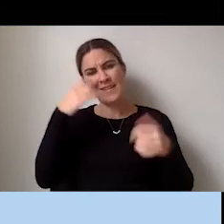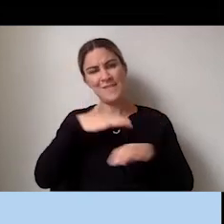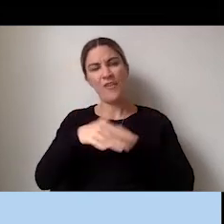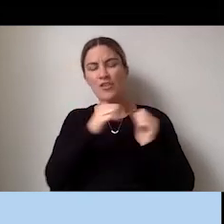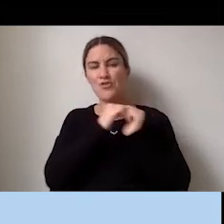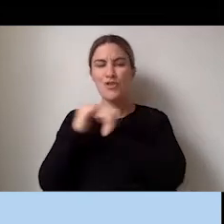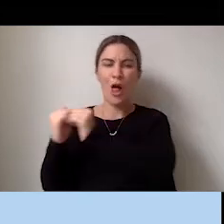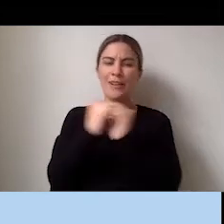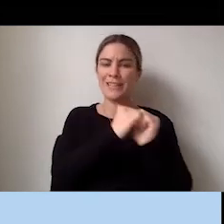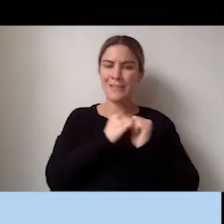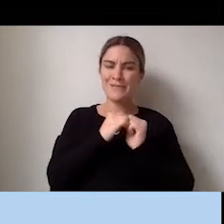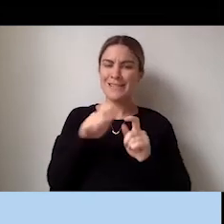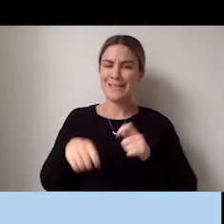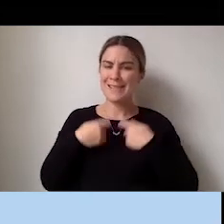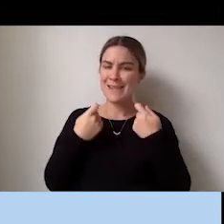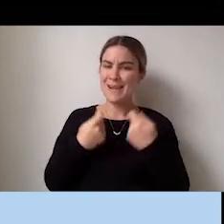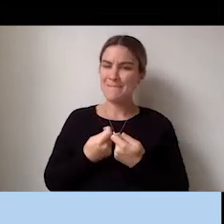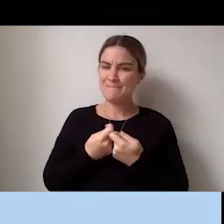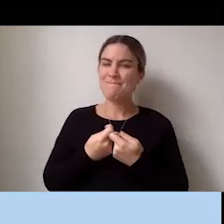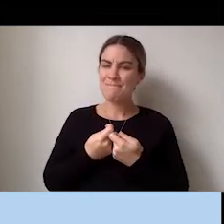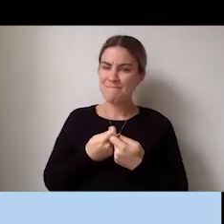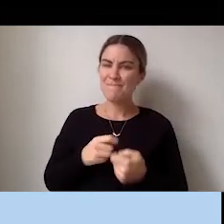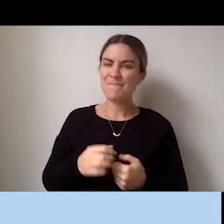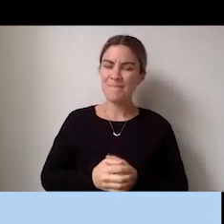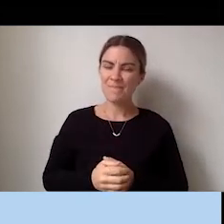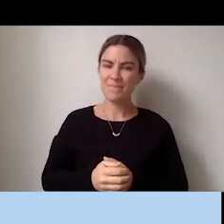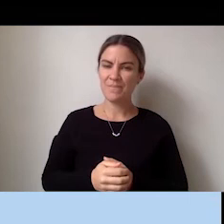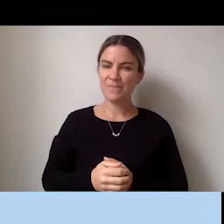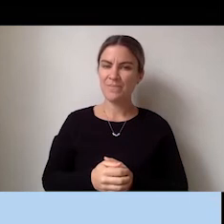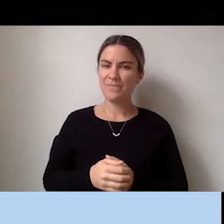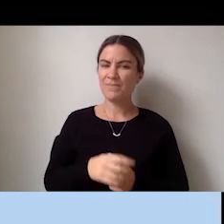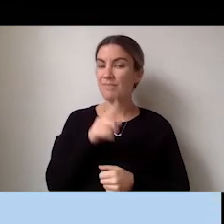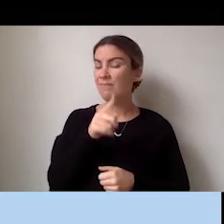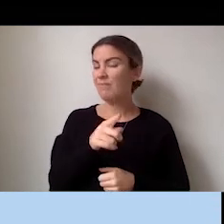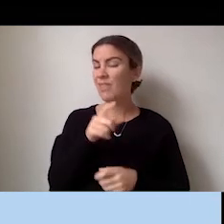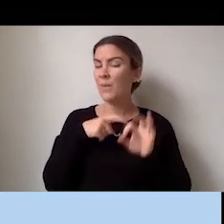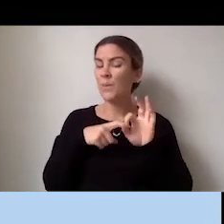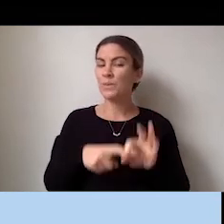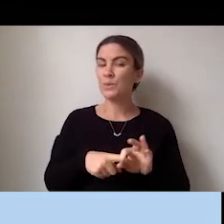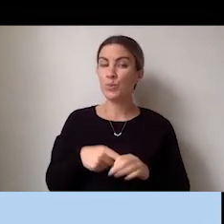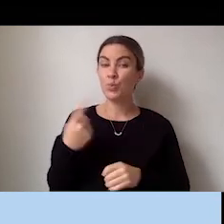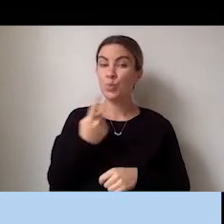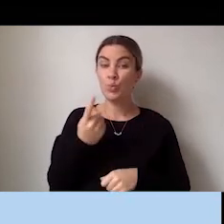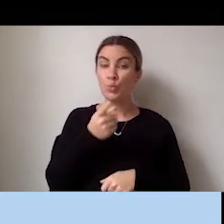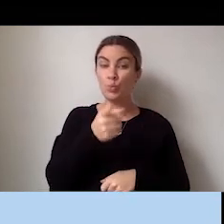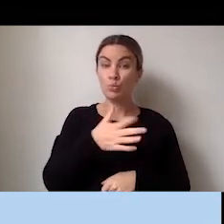This question of who would you like to invite to your solidarity team, I